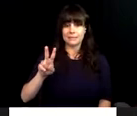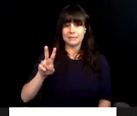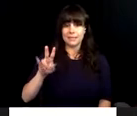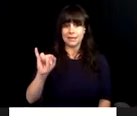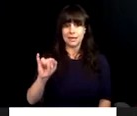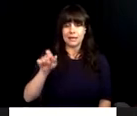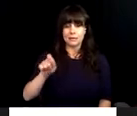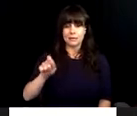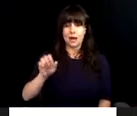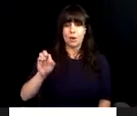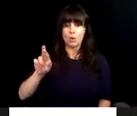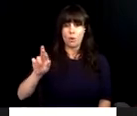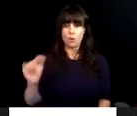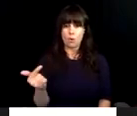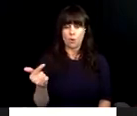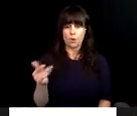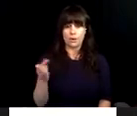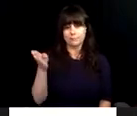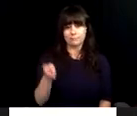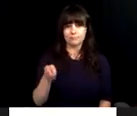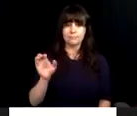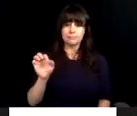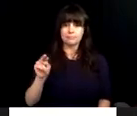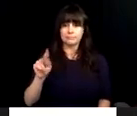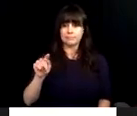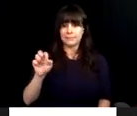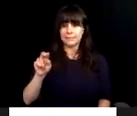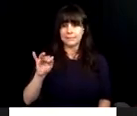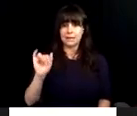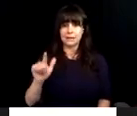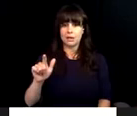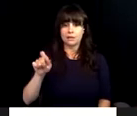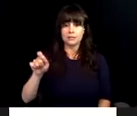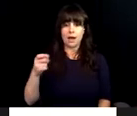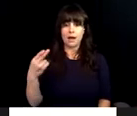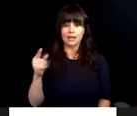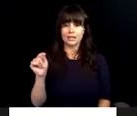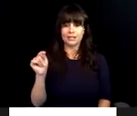Playing.) >> Our website is www.